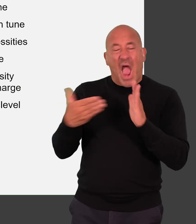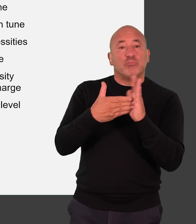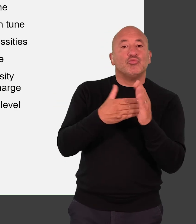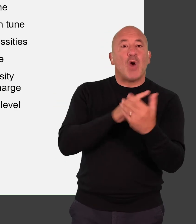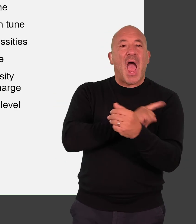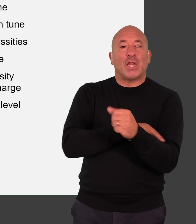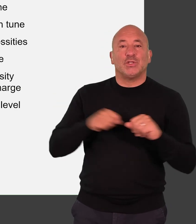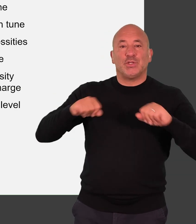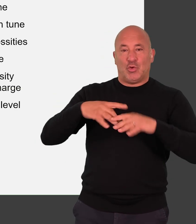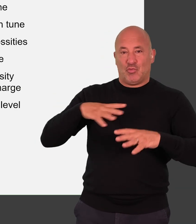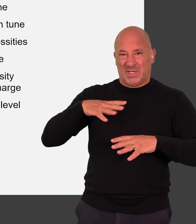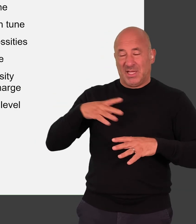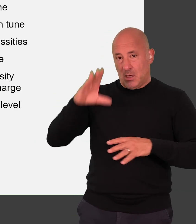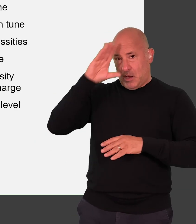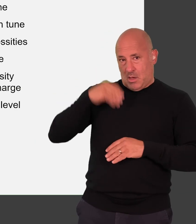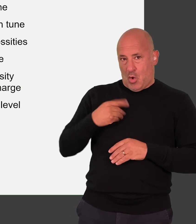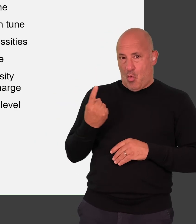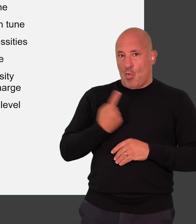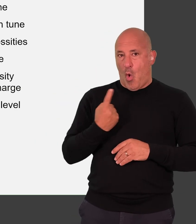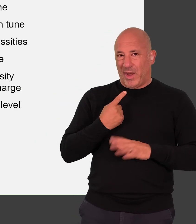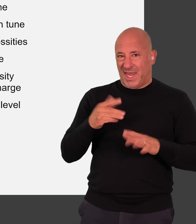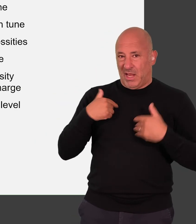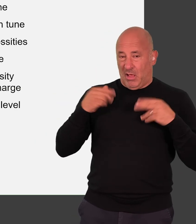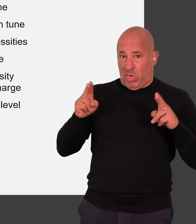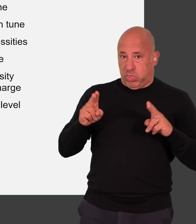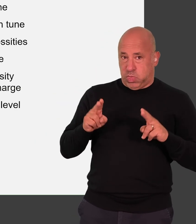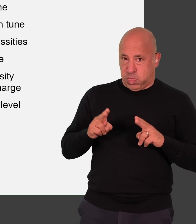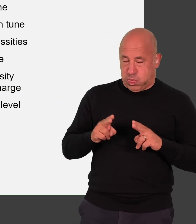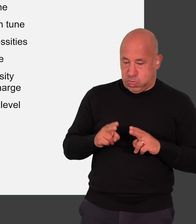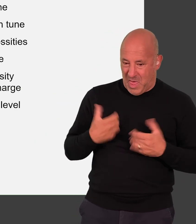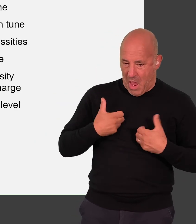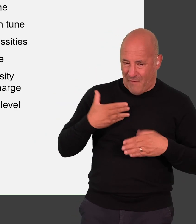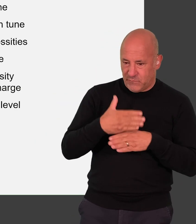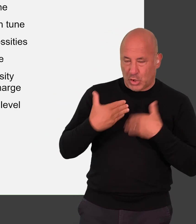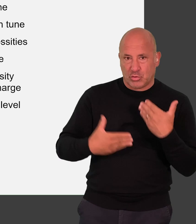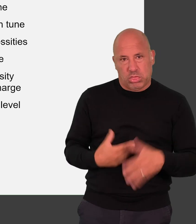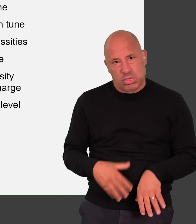that provide warnings when low levels threaten how the person is functioning.